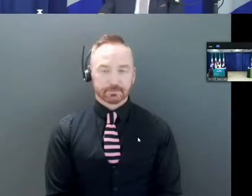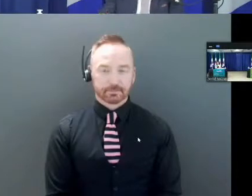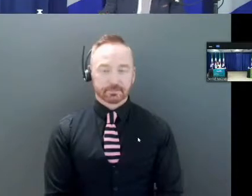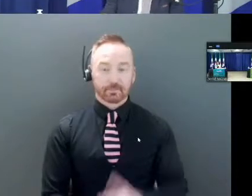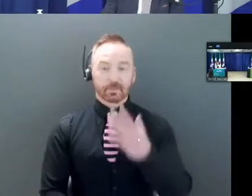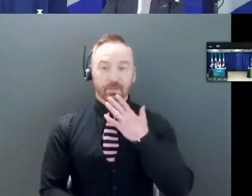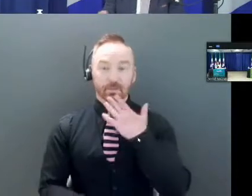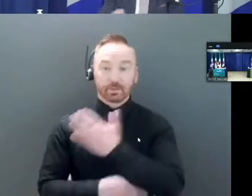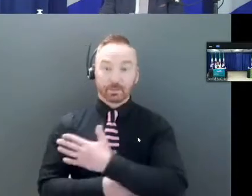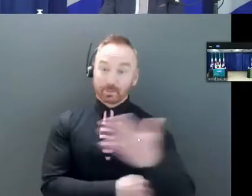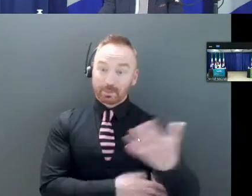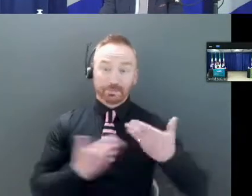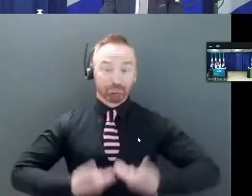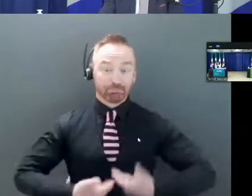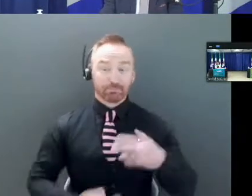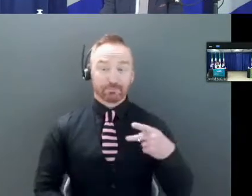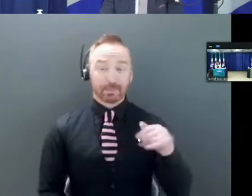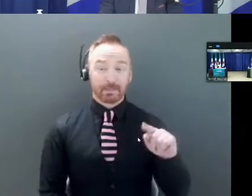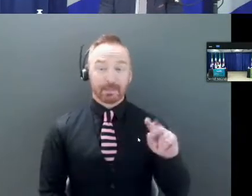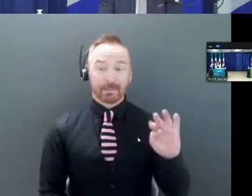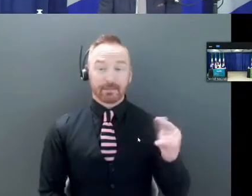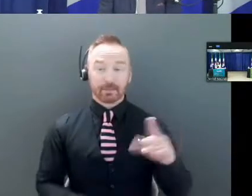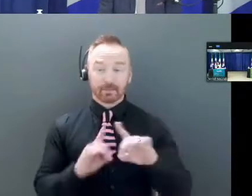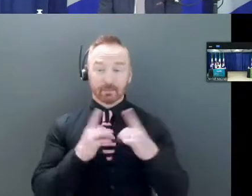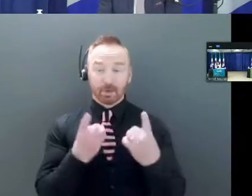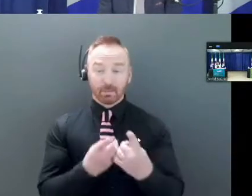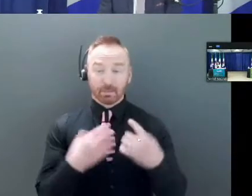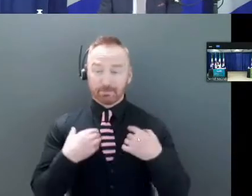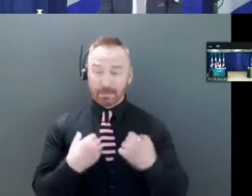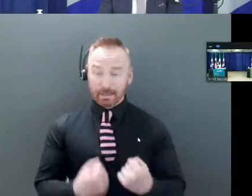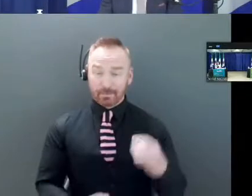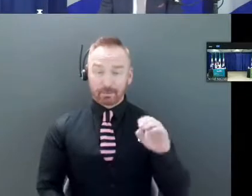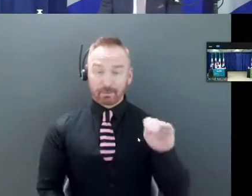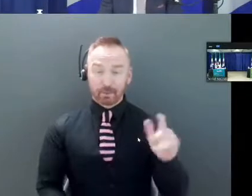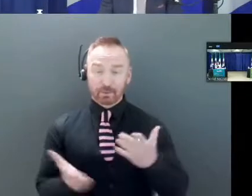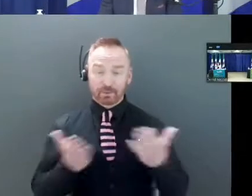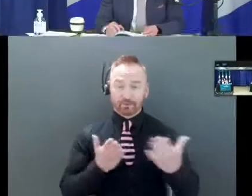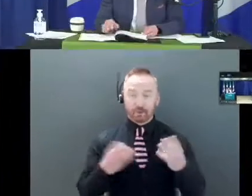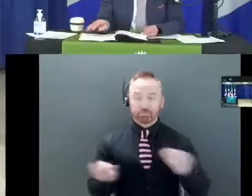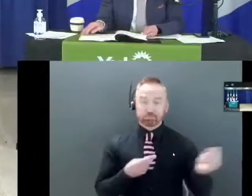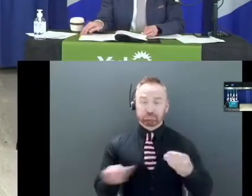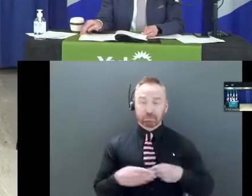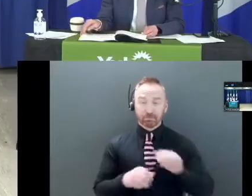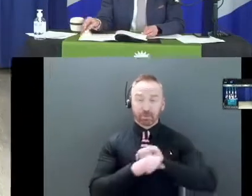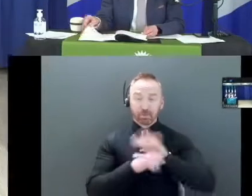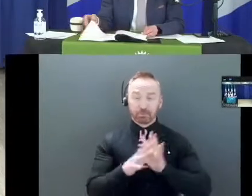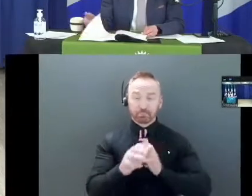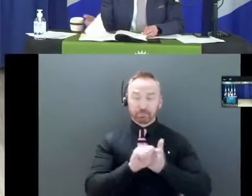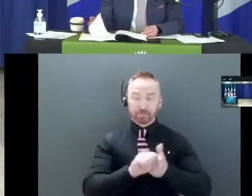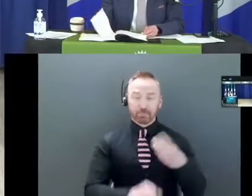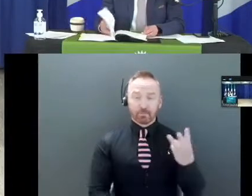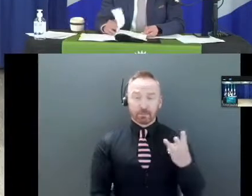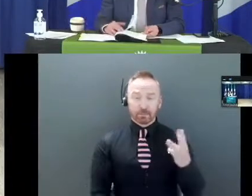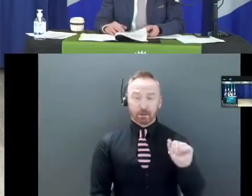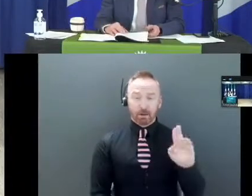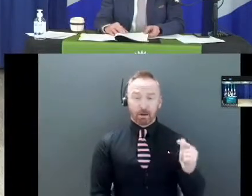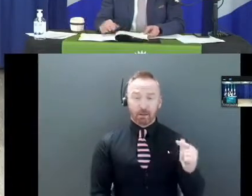Good morning. I'm Pat Living with the department of health and social services and your moderator for the COVID-19 update for Wednesday, August 4th. We are joined today by the